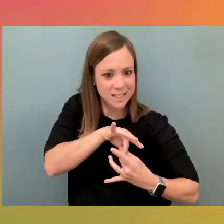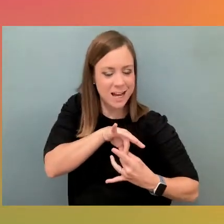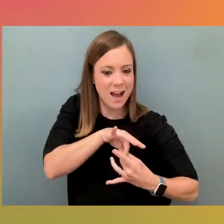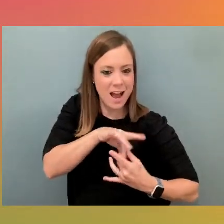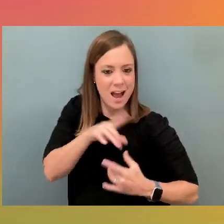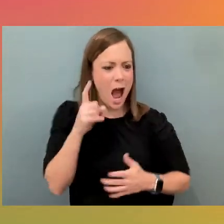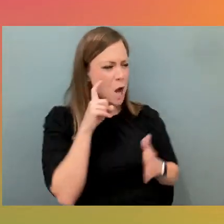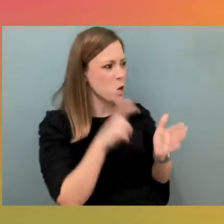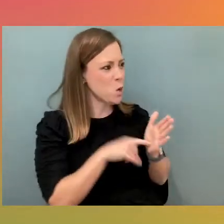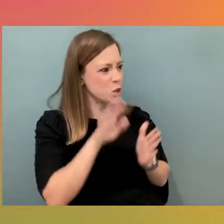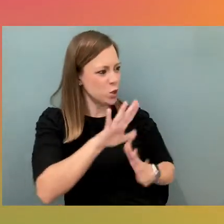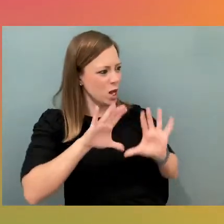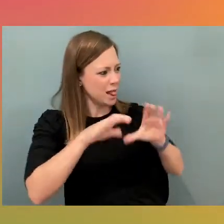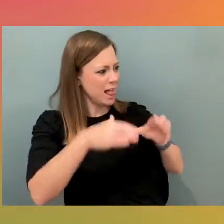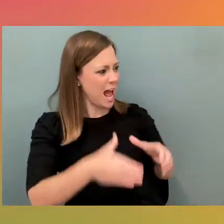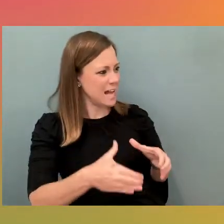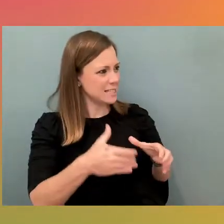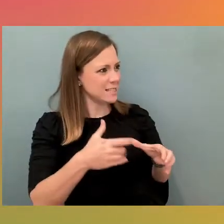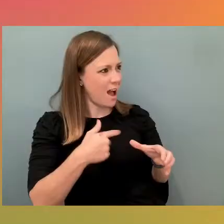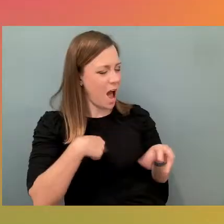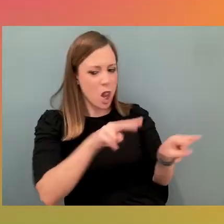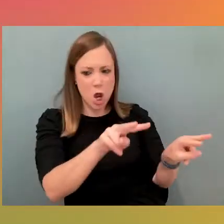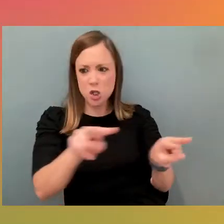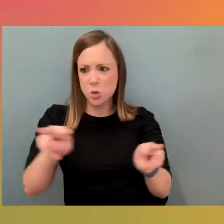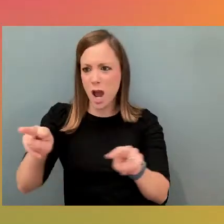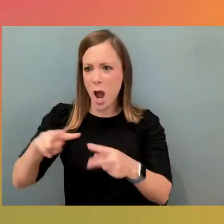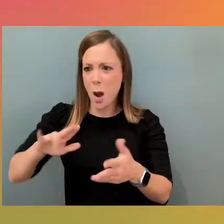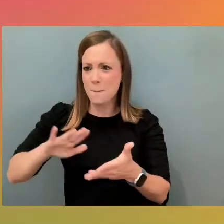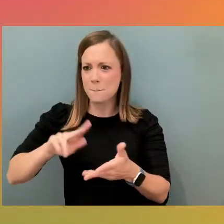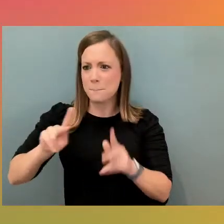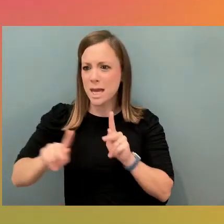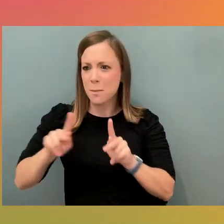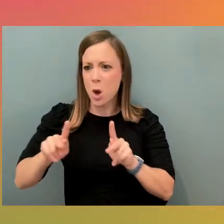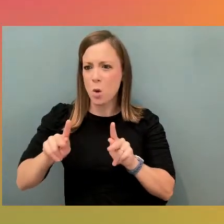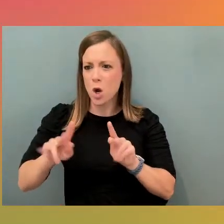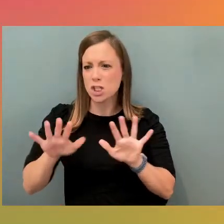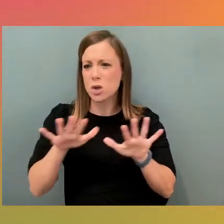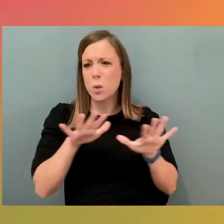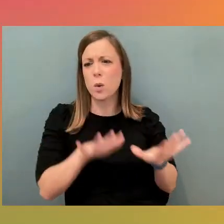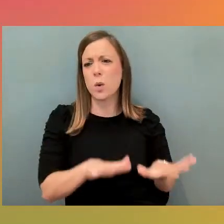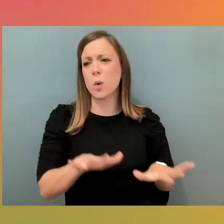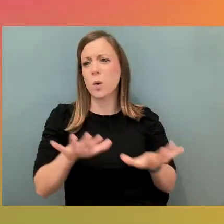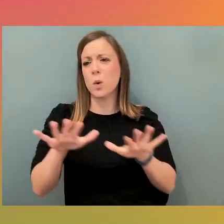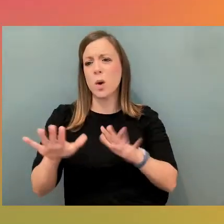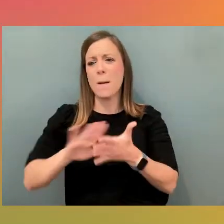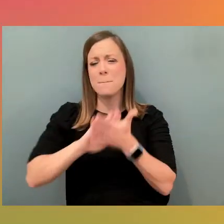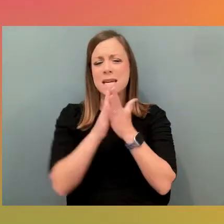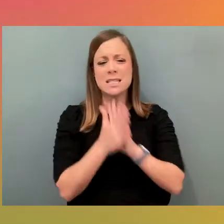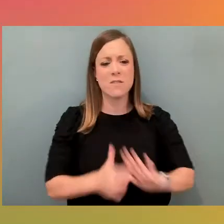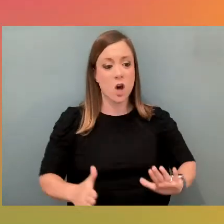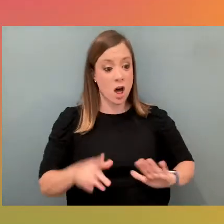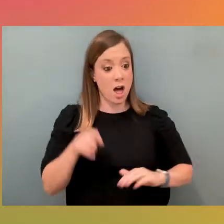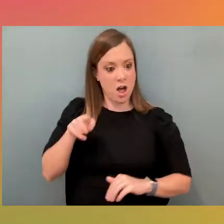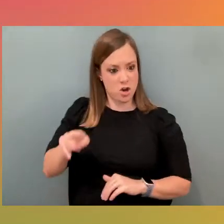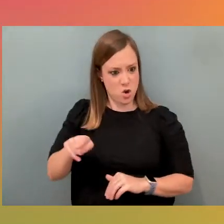YES. I NOTICED IN THE CLASS AT THE VERY END, I LOOKED AROUND AND EVERYONE SEEMED SO CALM AND